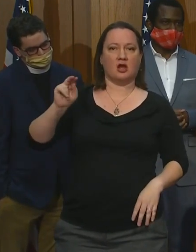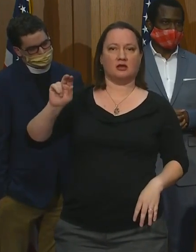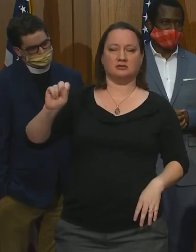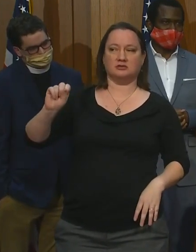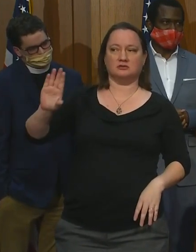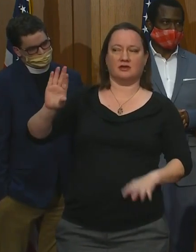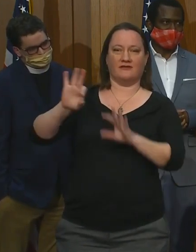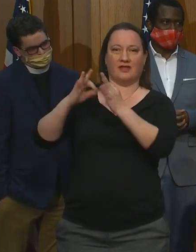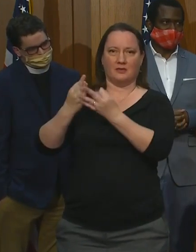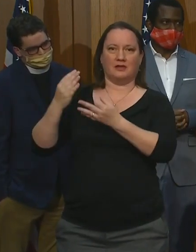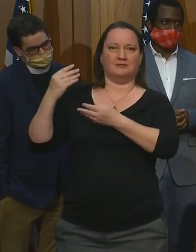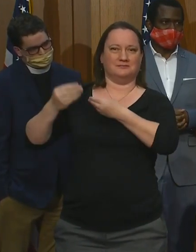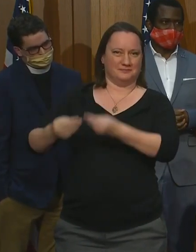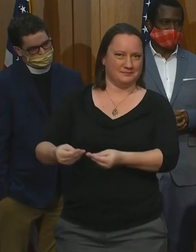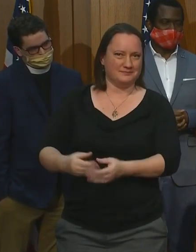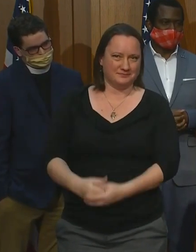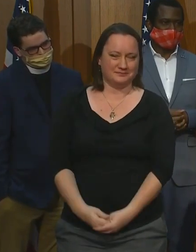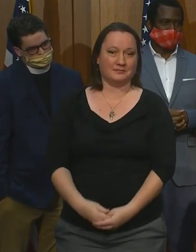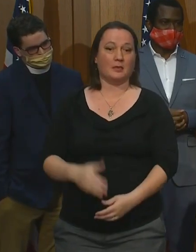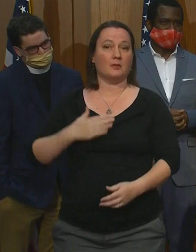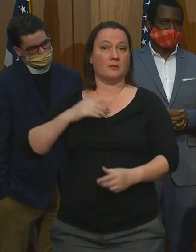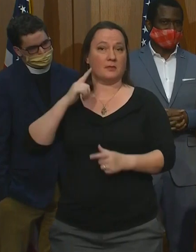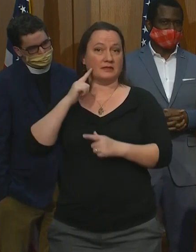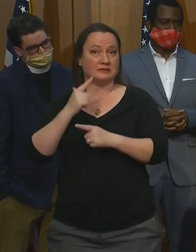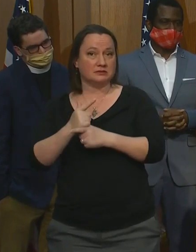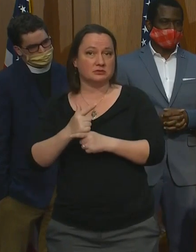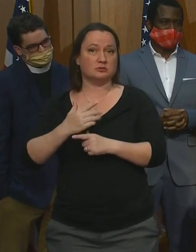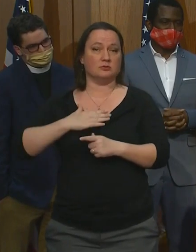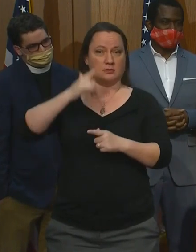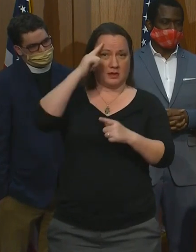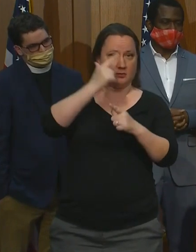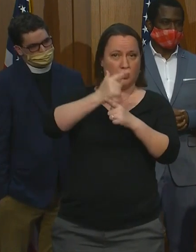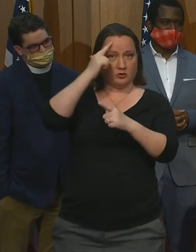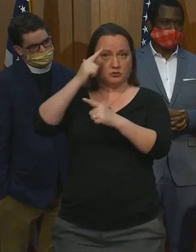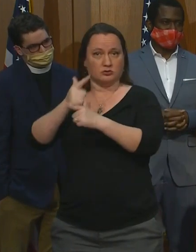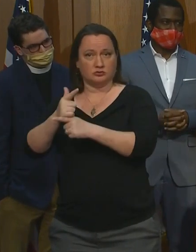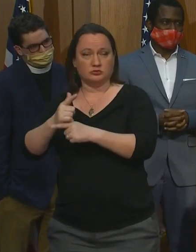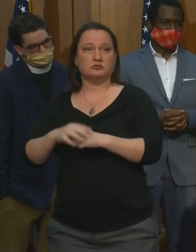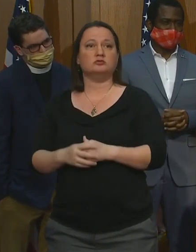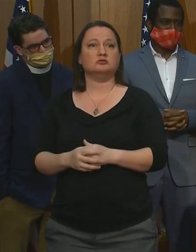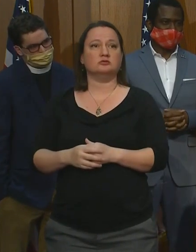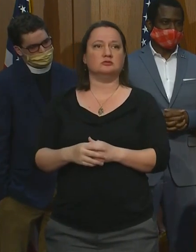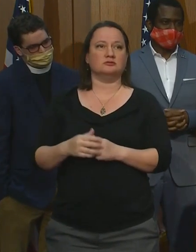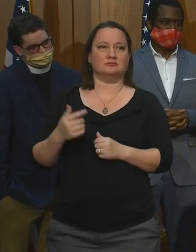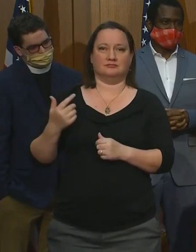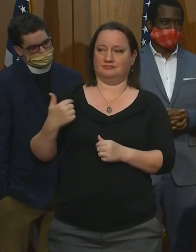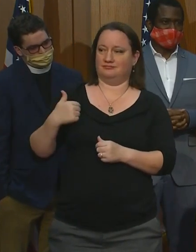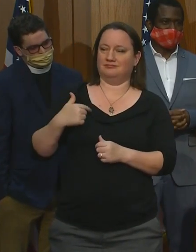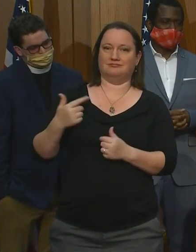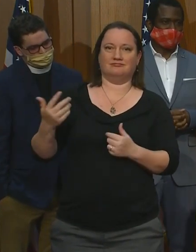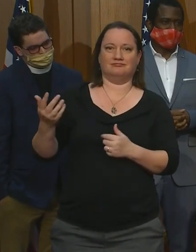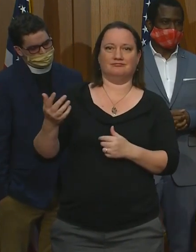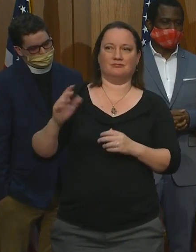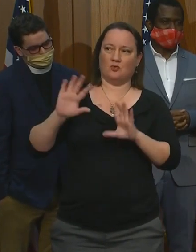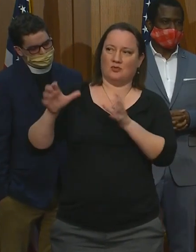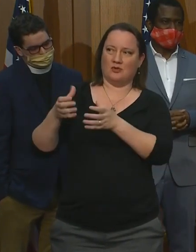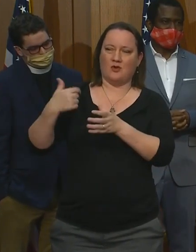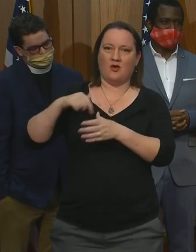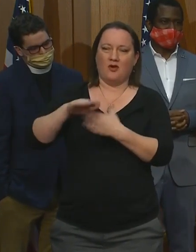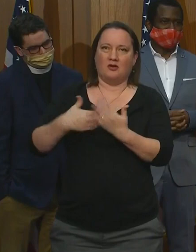THE FAMILY OF BARBARA JOHNS. MY